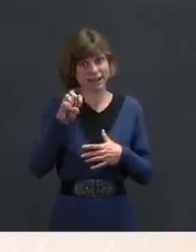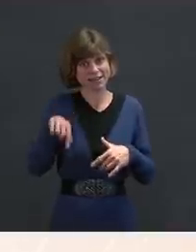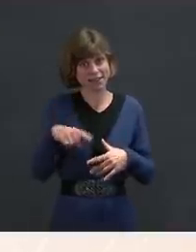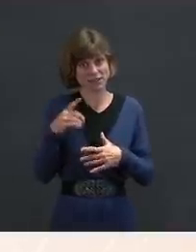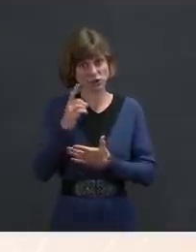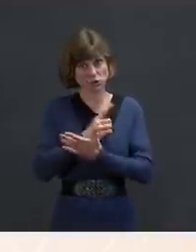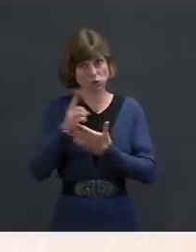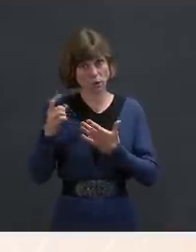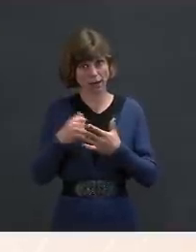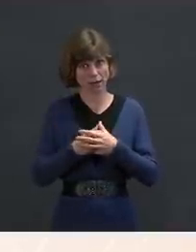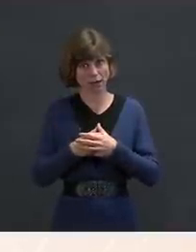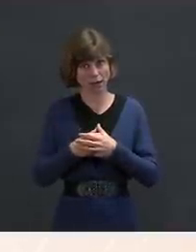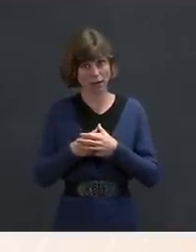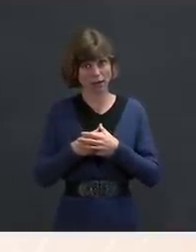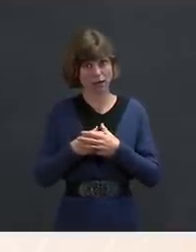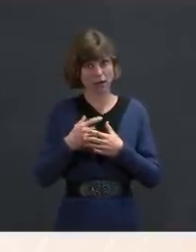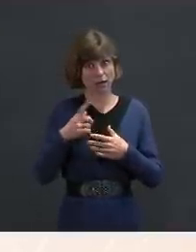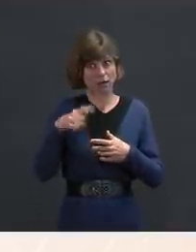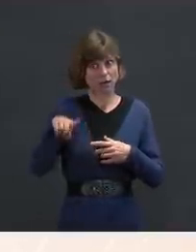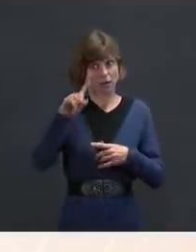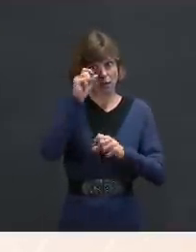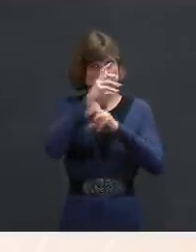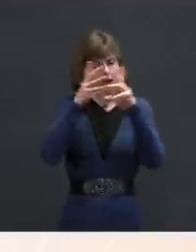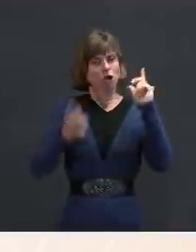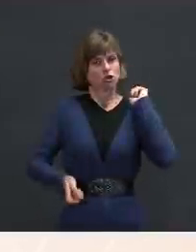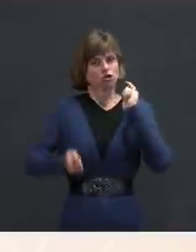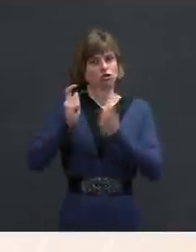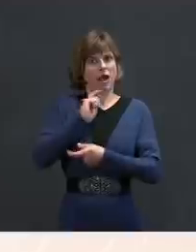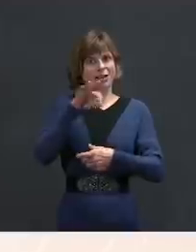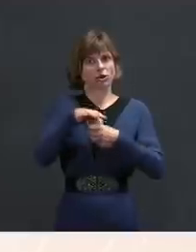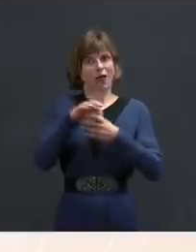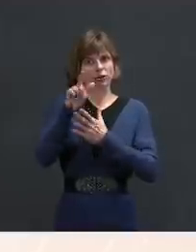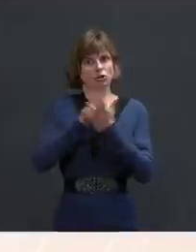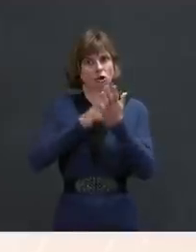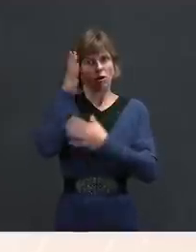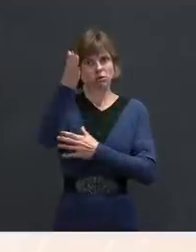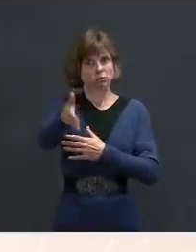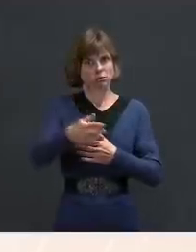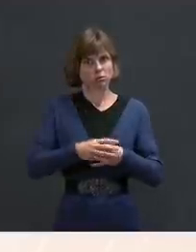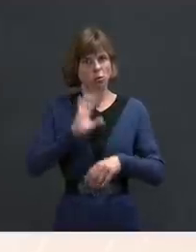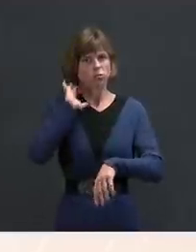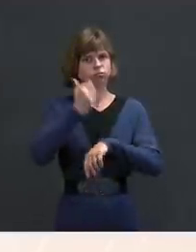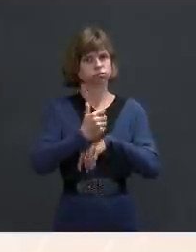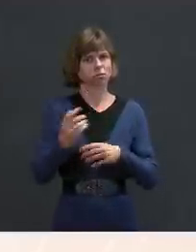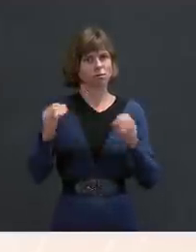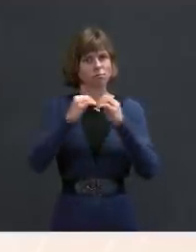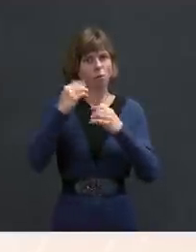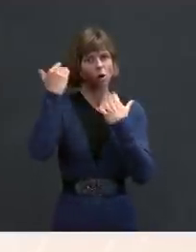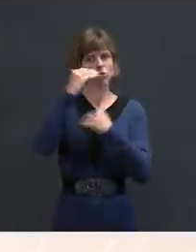or at least envision a change to election laws and want to make it harder -- put in place more restrictions on voting.